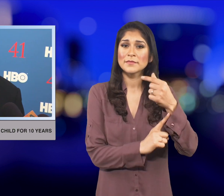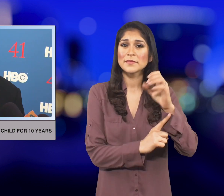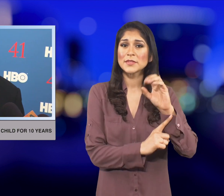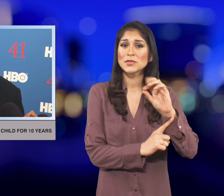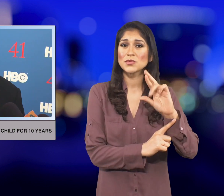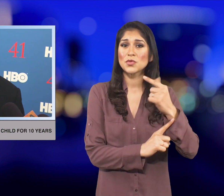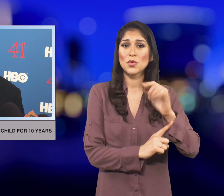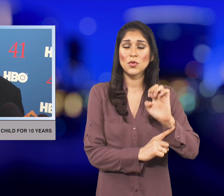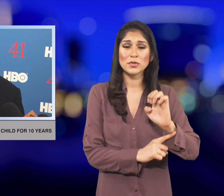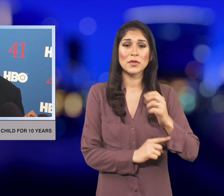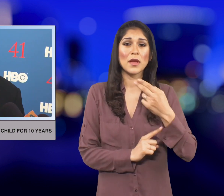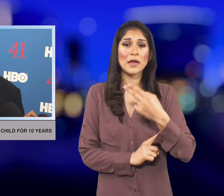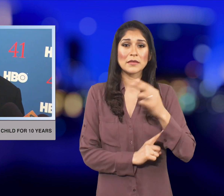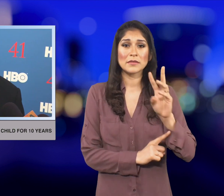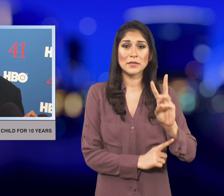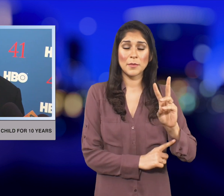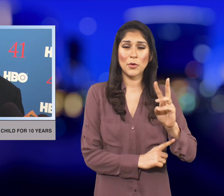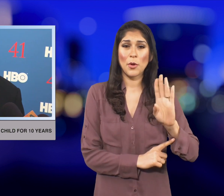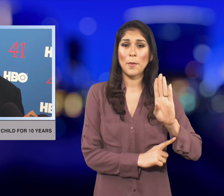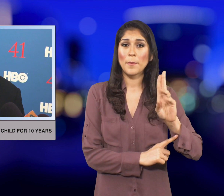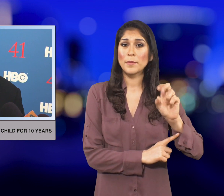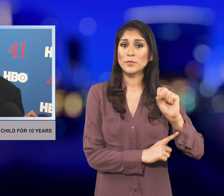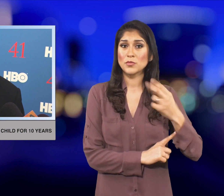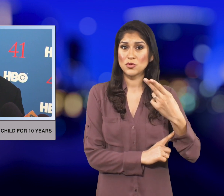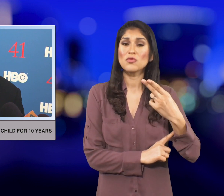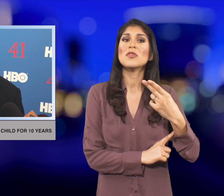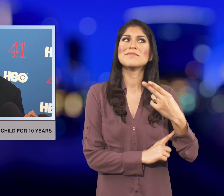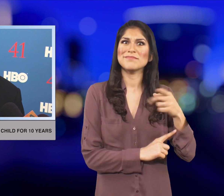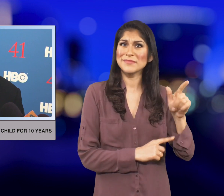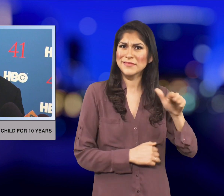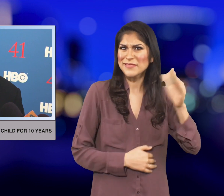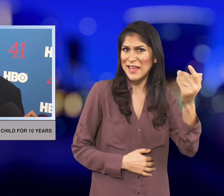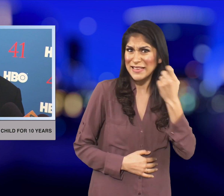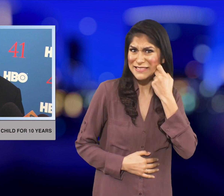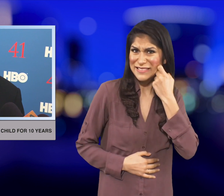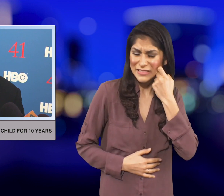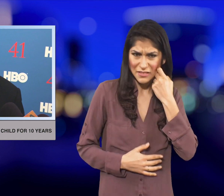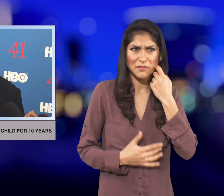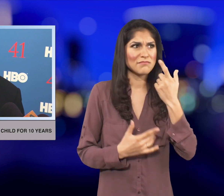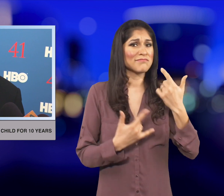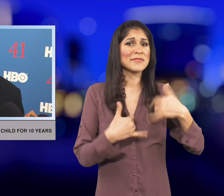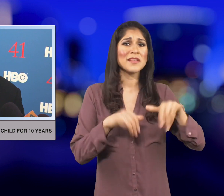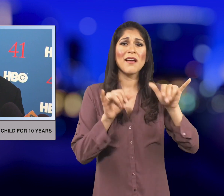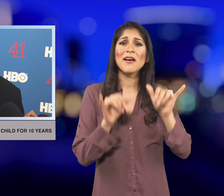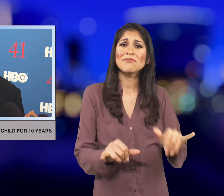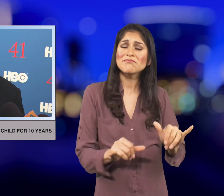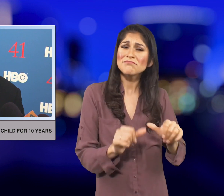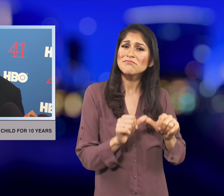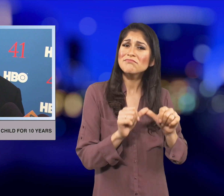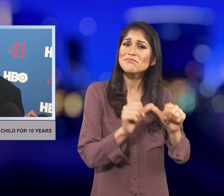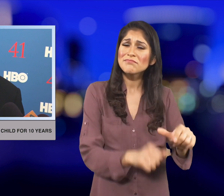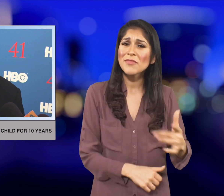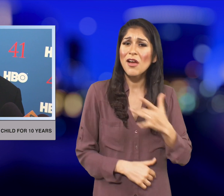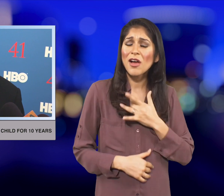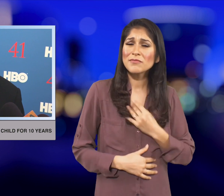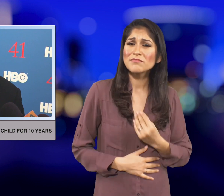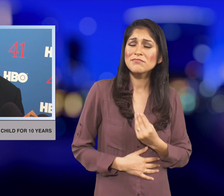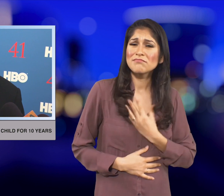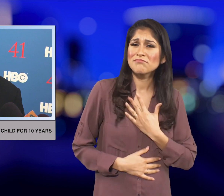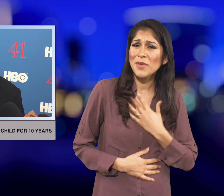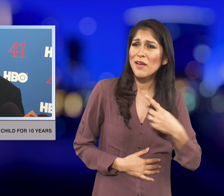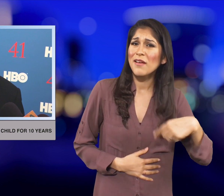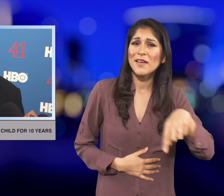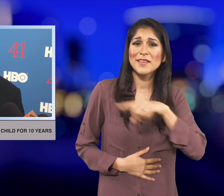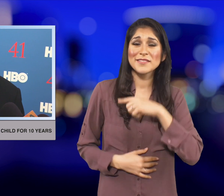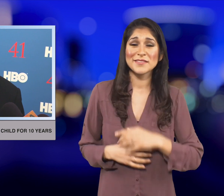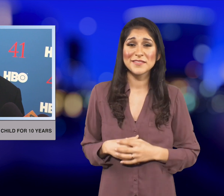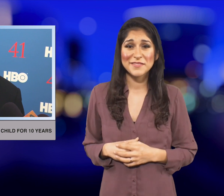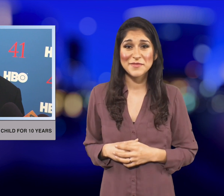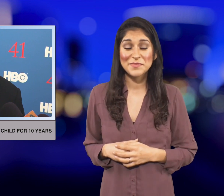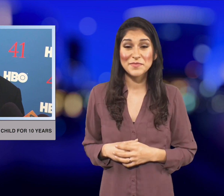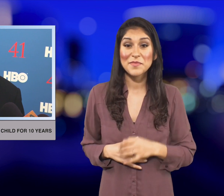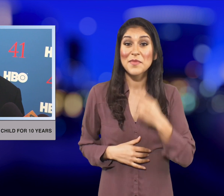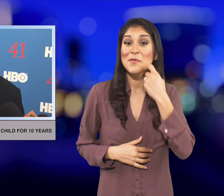George HW Bush continues to warm our hearts even after his death.